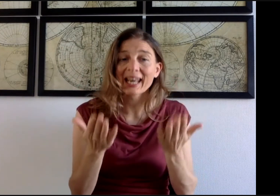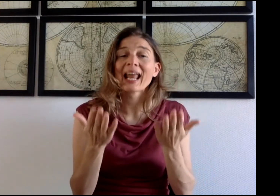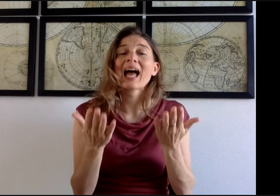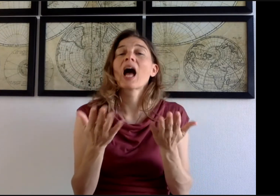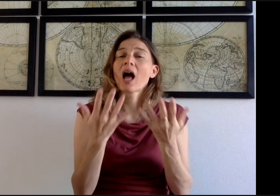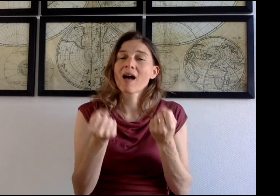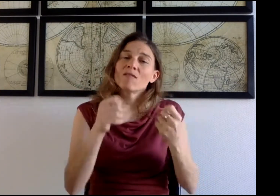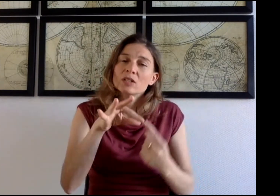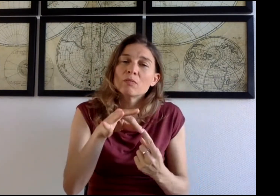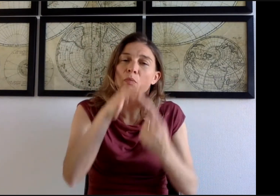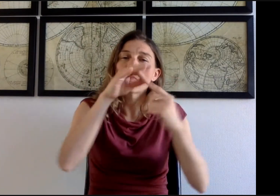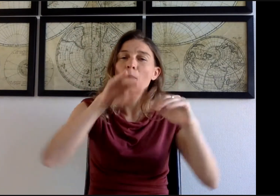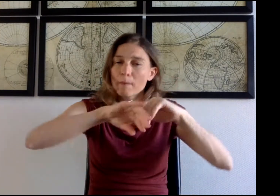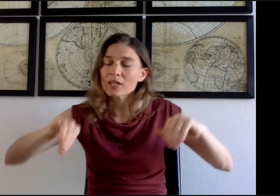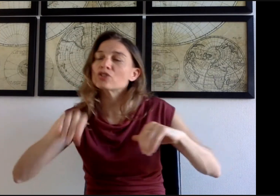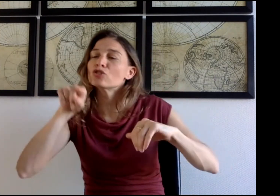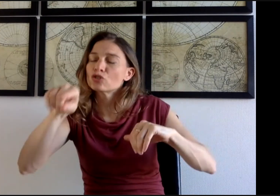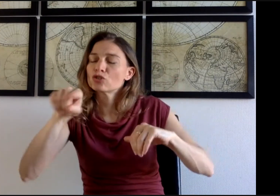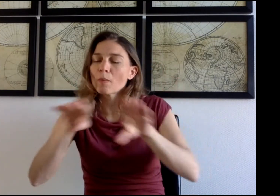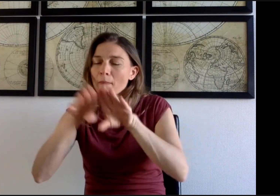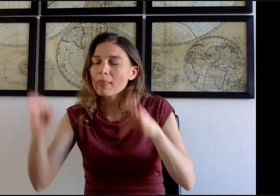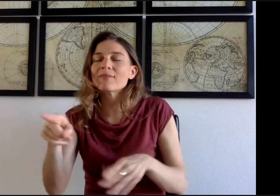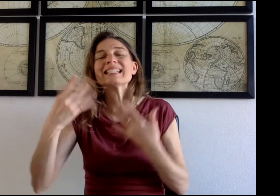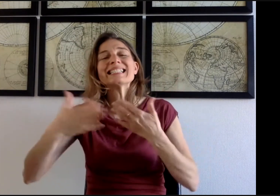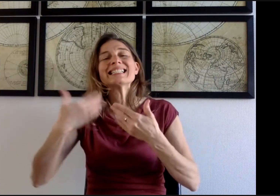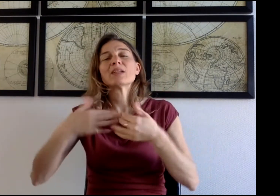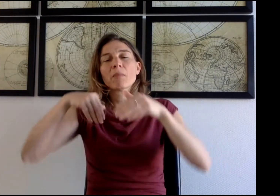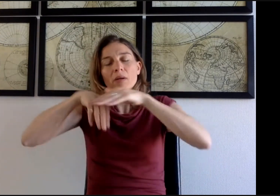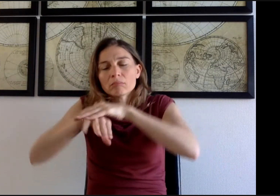the right to education during their lock down.